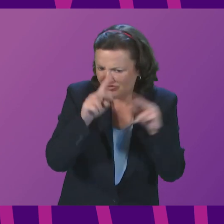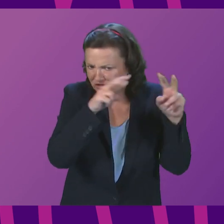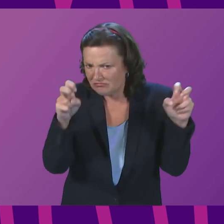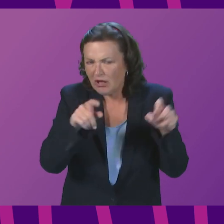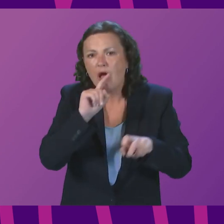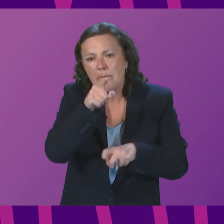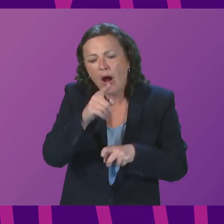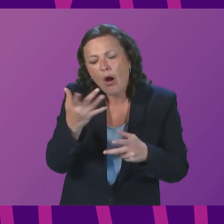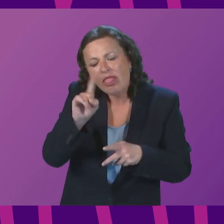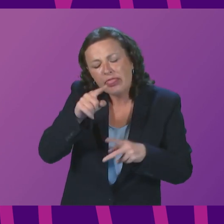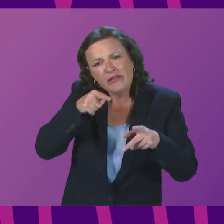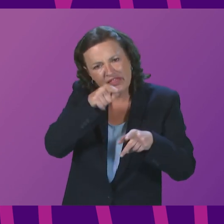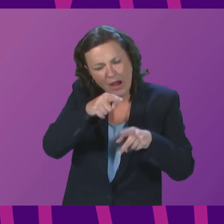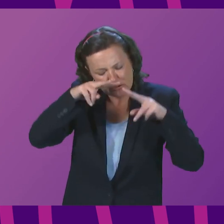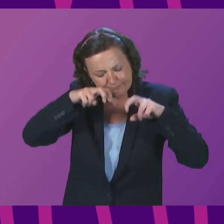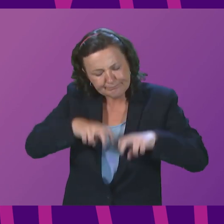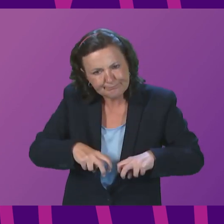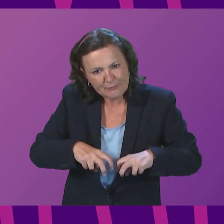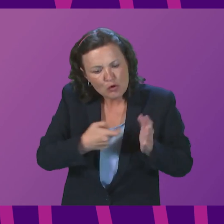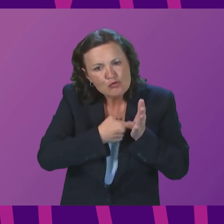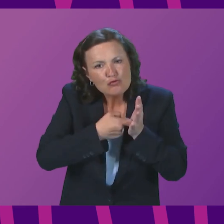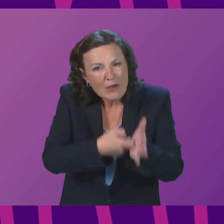Highland have been implemented by health boards?